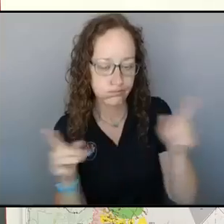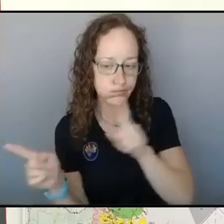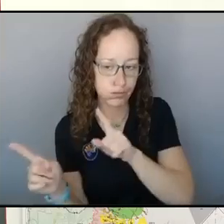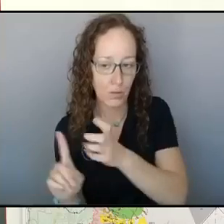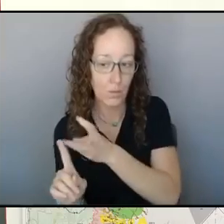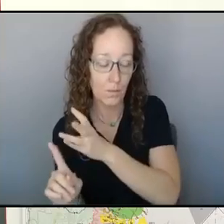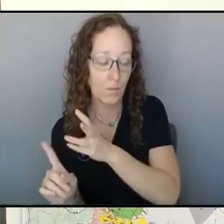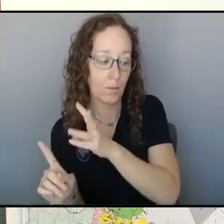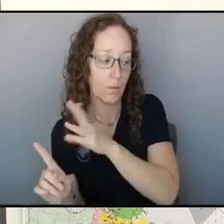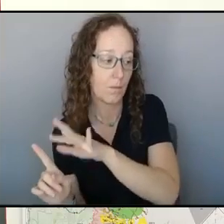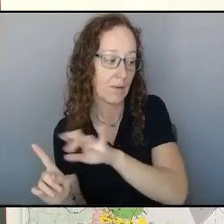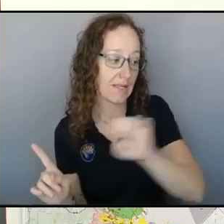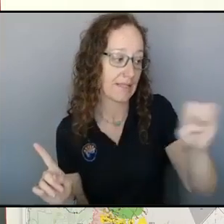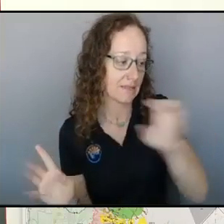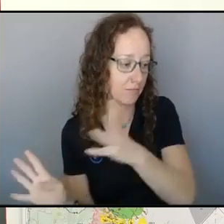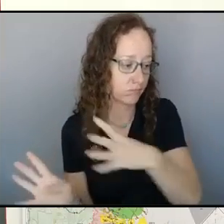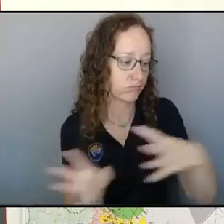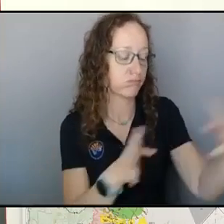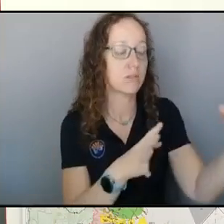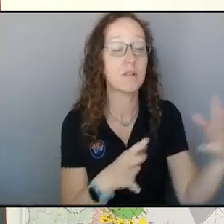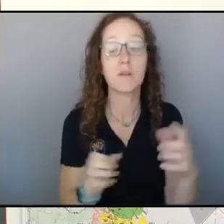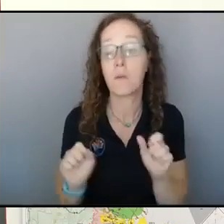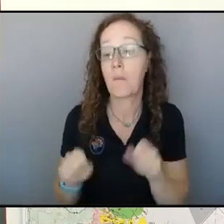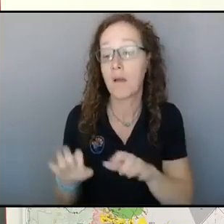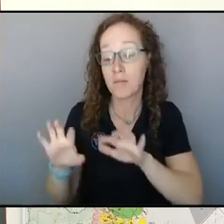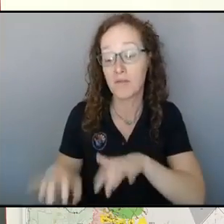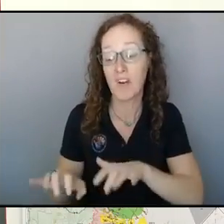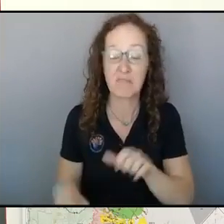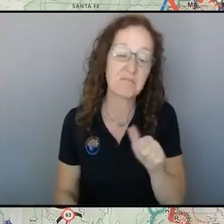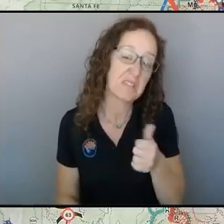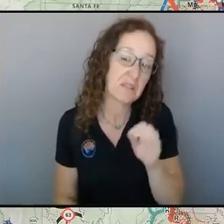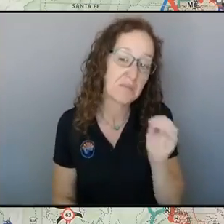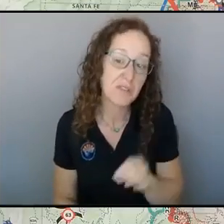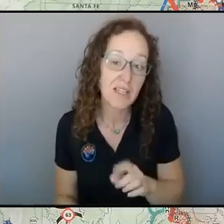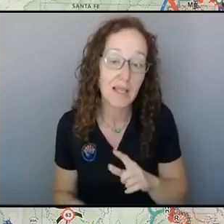Whereas, the chance of thunder is more like 40%. So what what